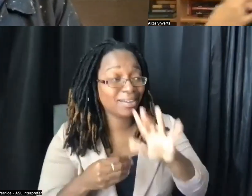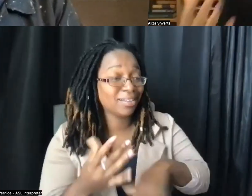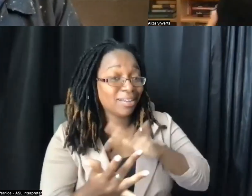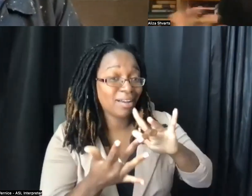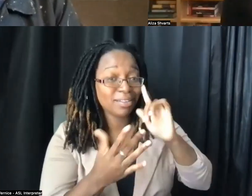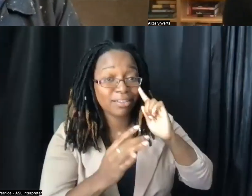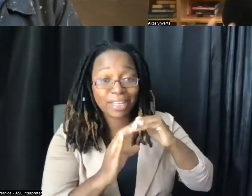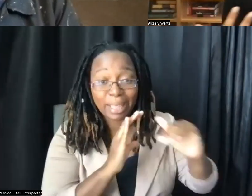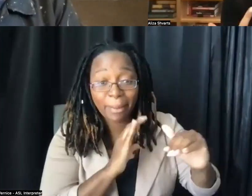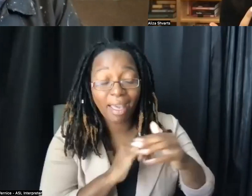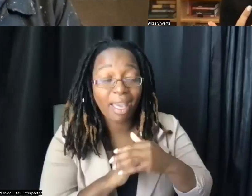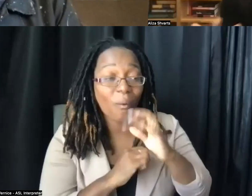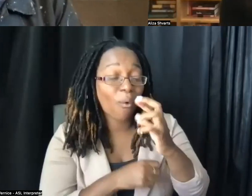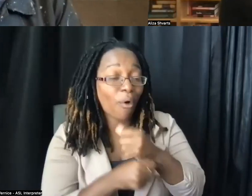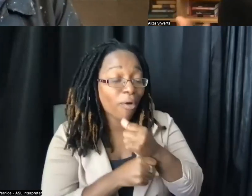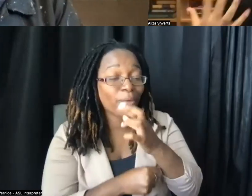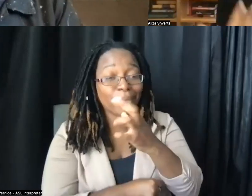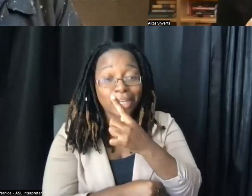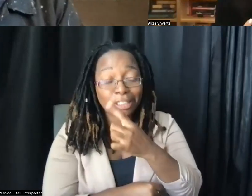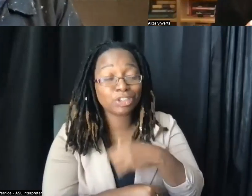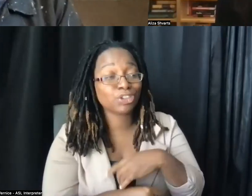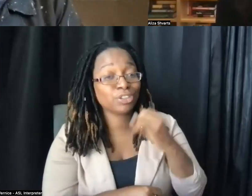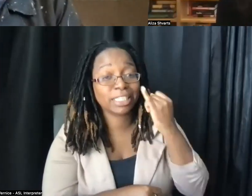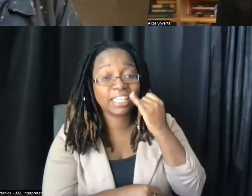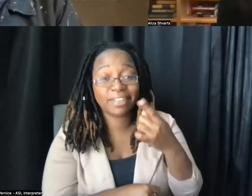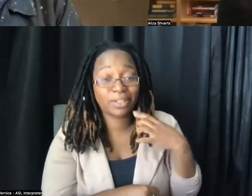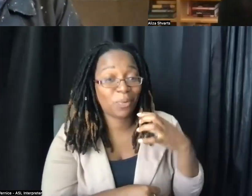I will say from the other side your case study and as